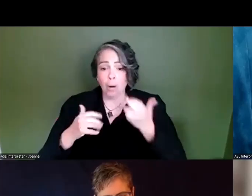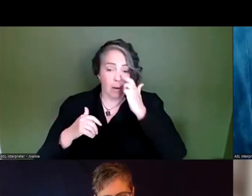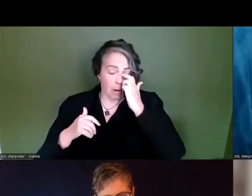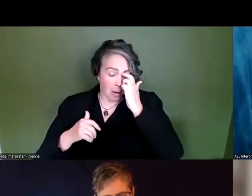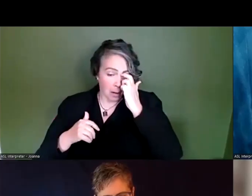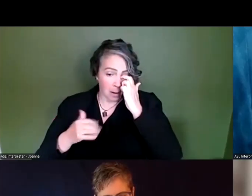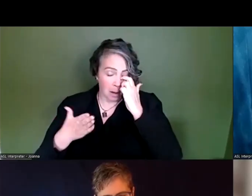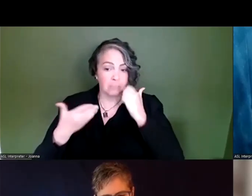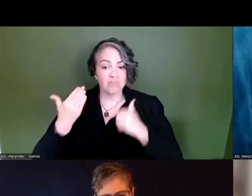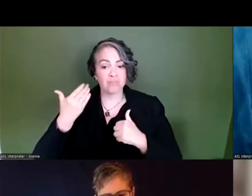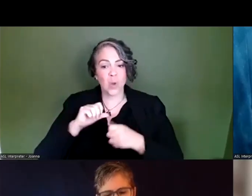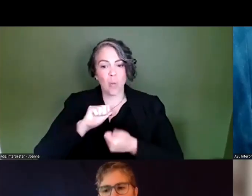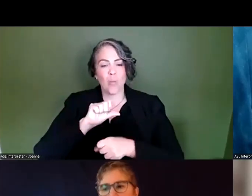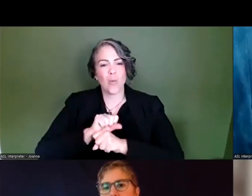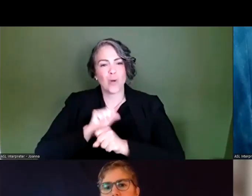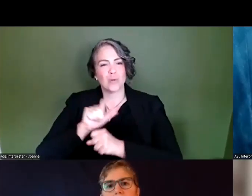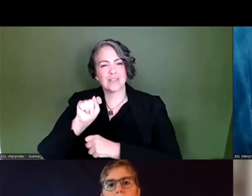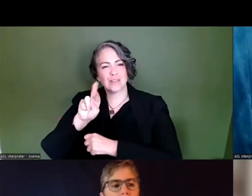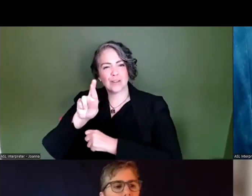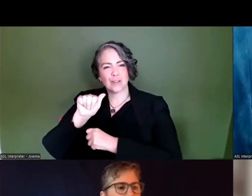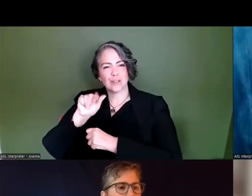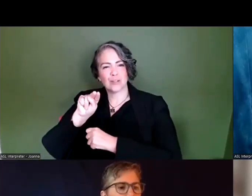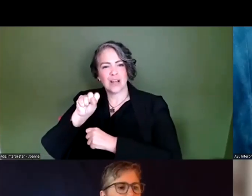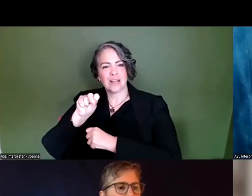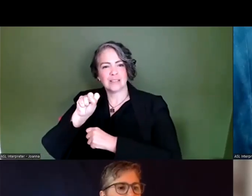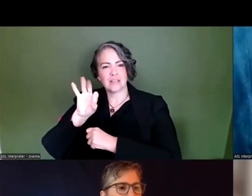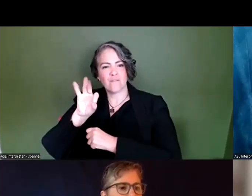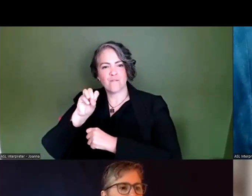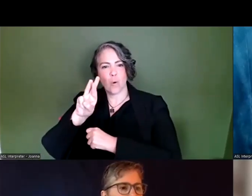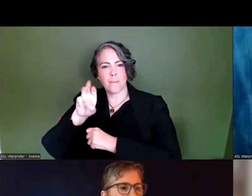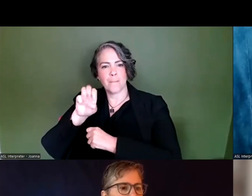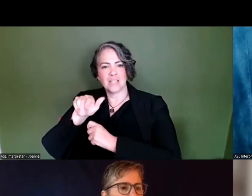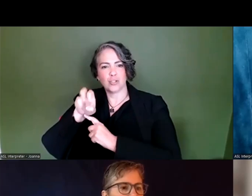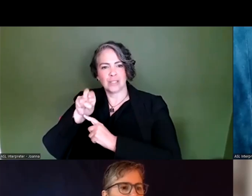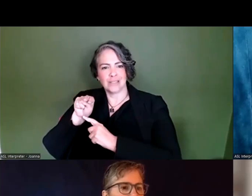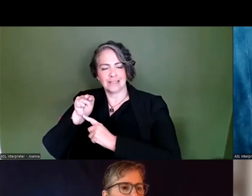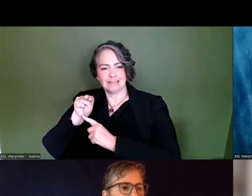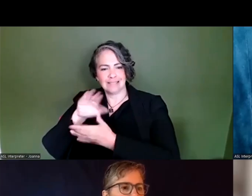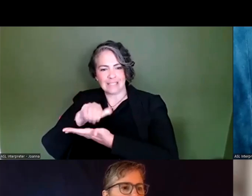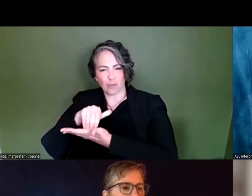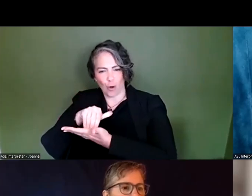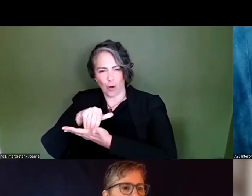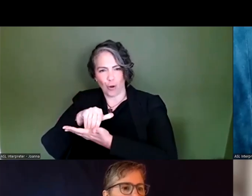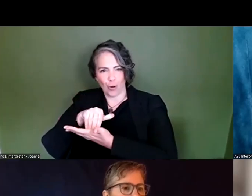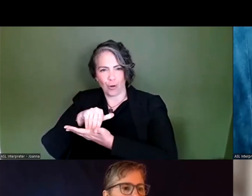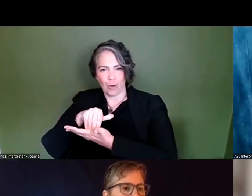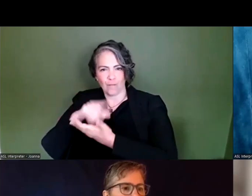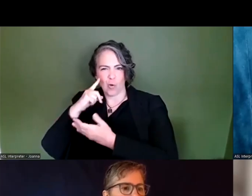Transformation Center for about a dozen years, and then I came over to MOAR, and that's funded a lot